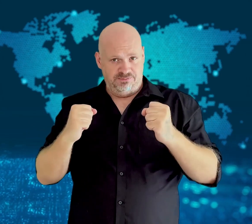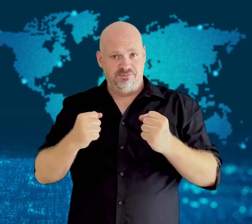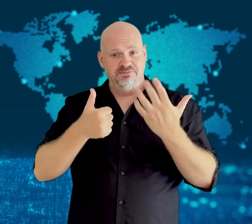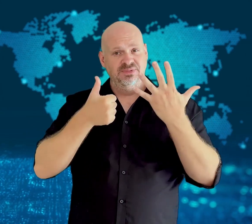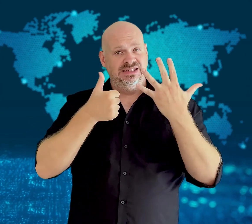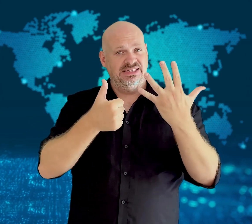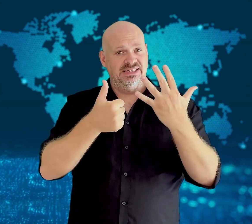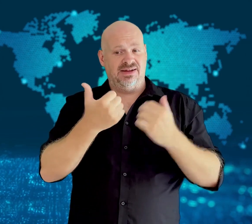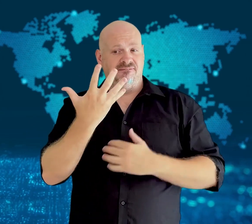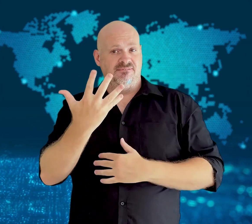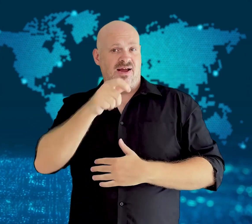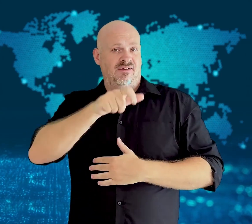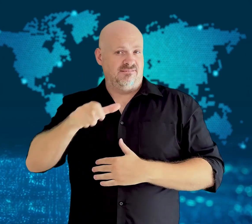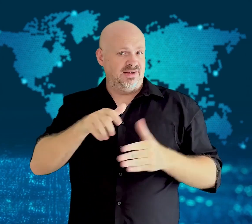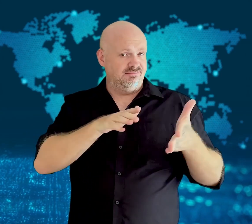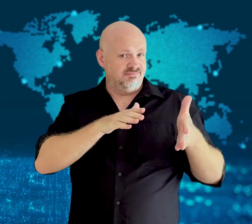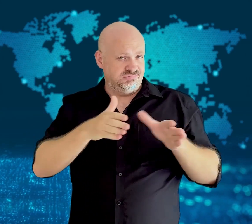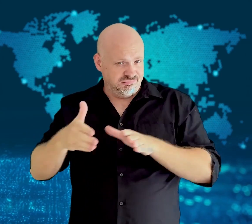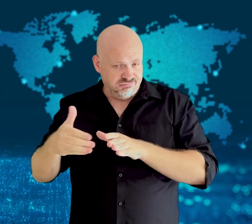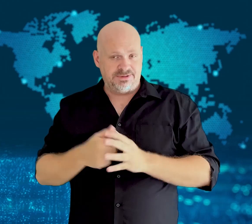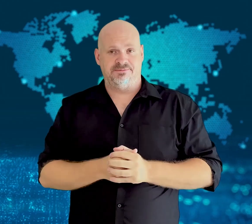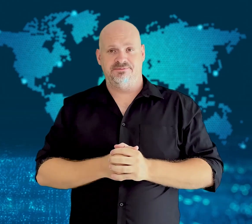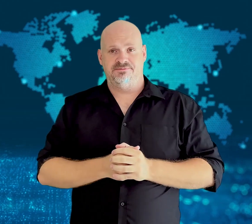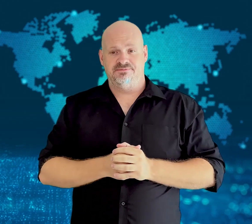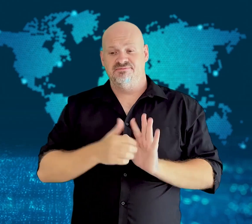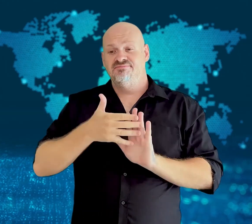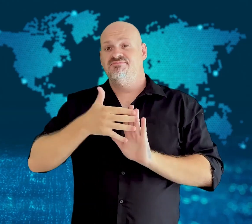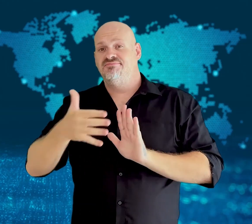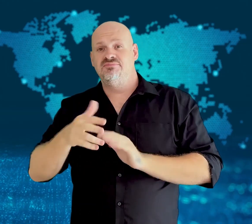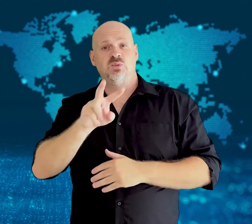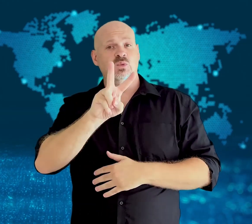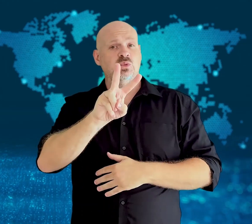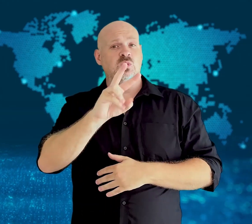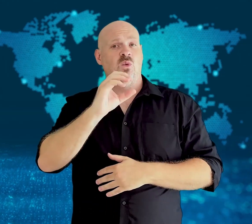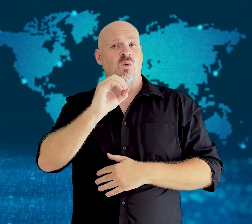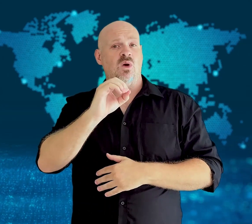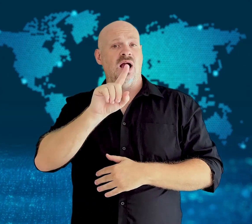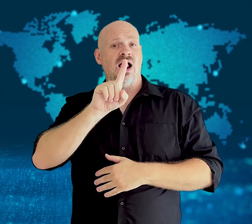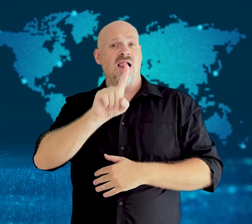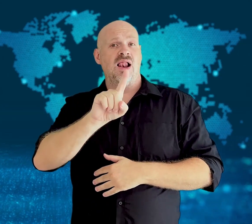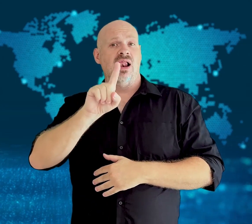In 2006, an explosion in a local mine killed 65 people.